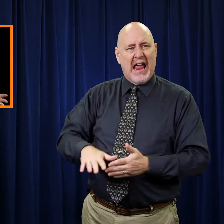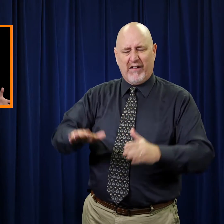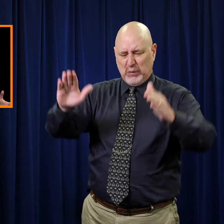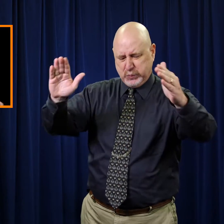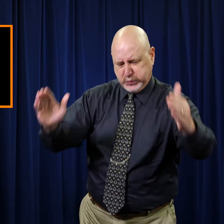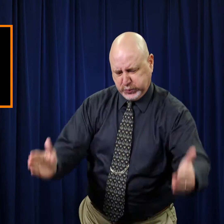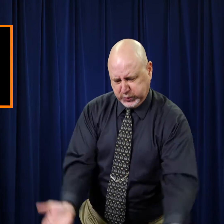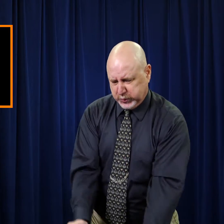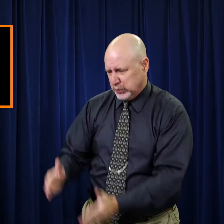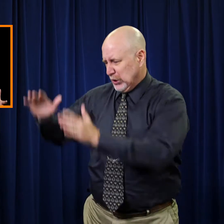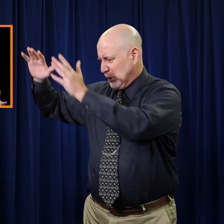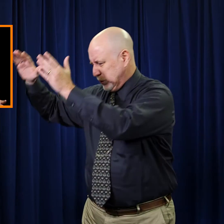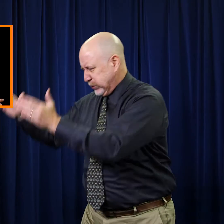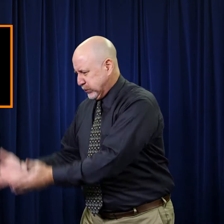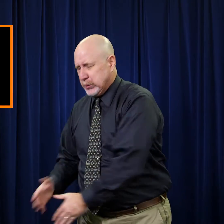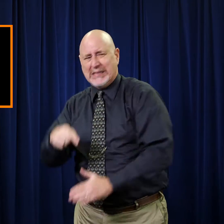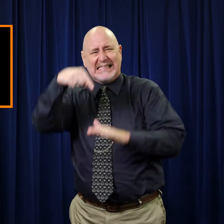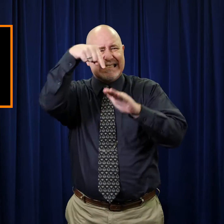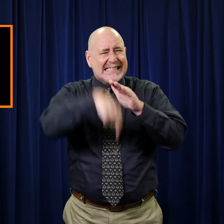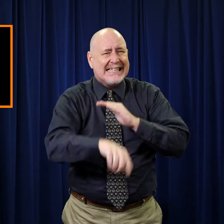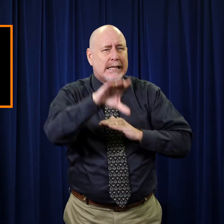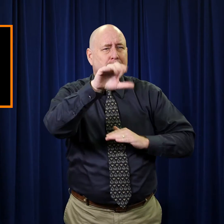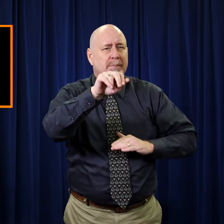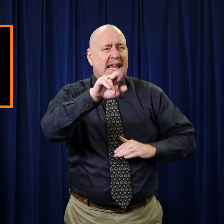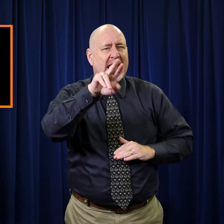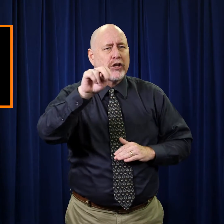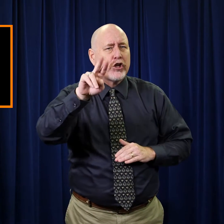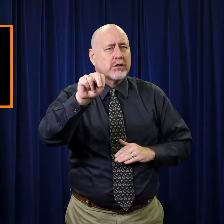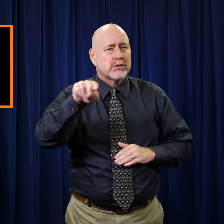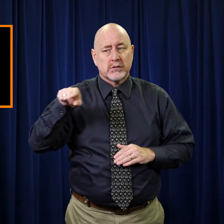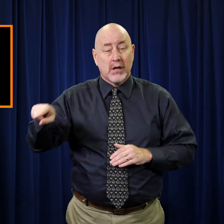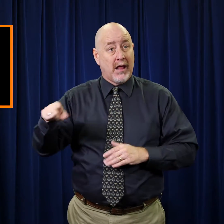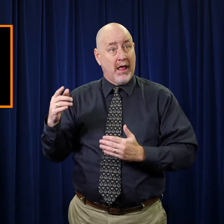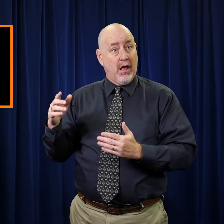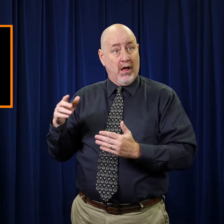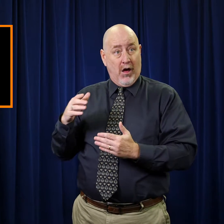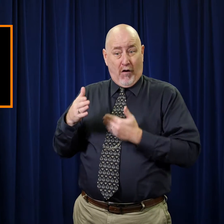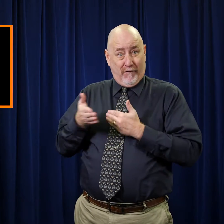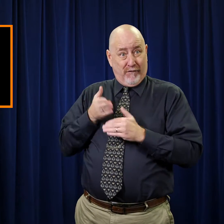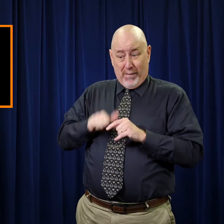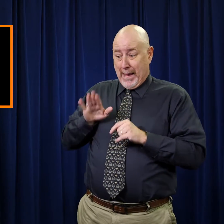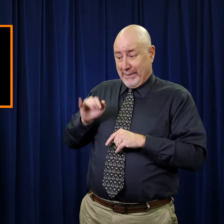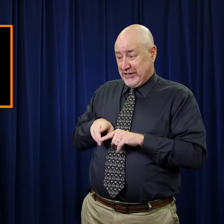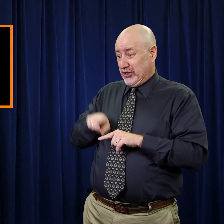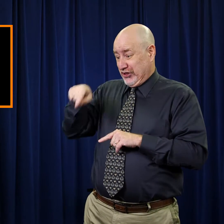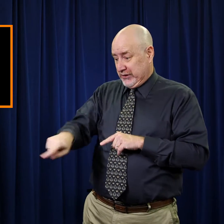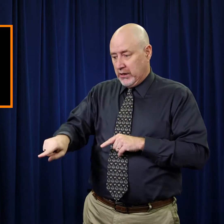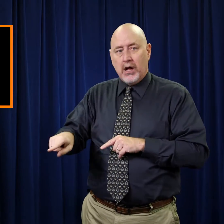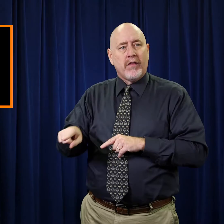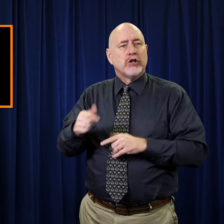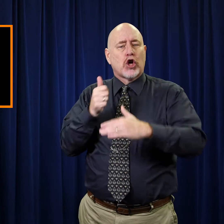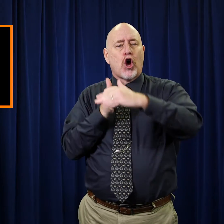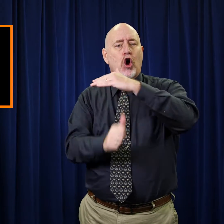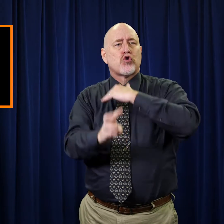point—massive canyons—there is a wide, level place right here off this beach. An